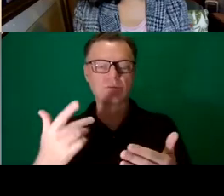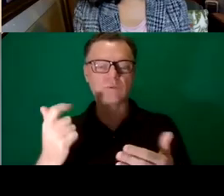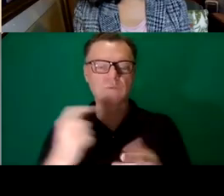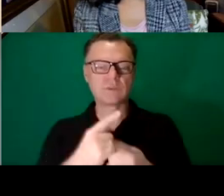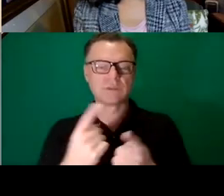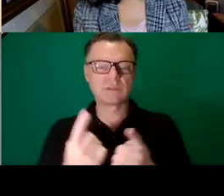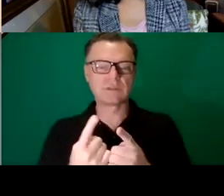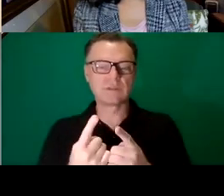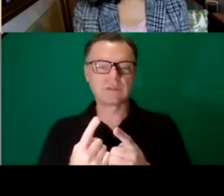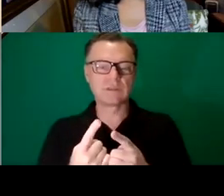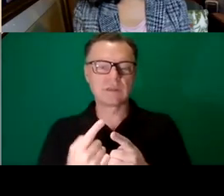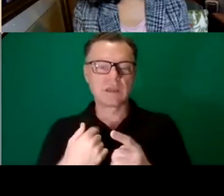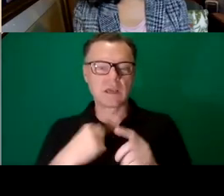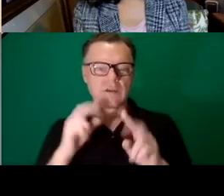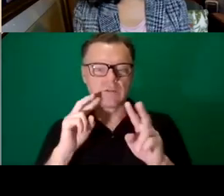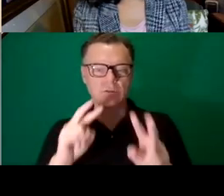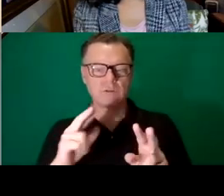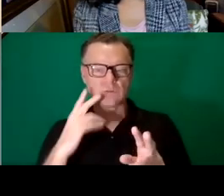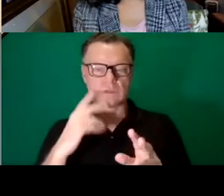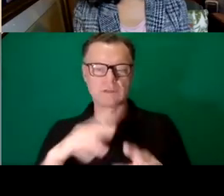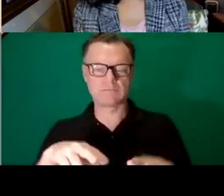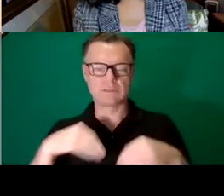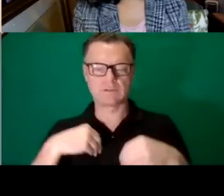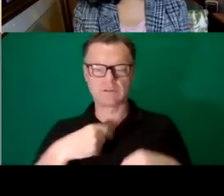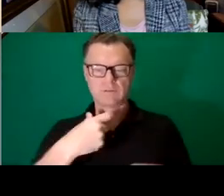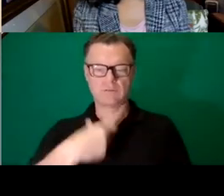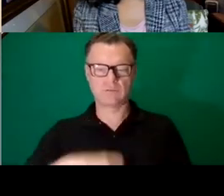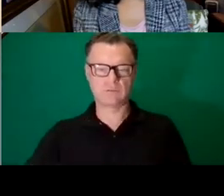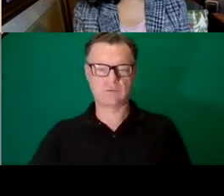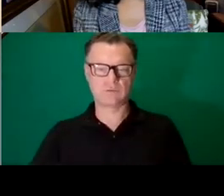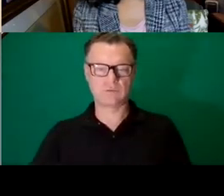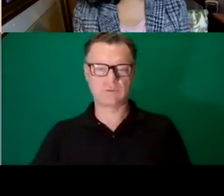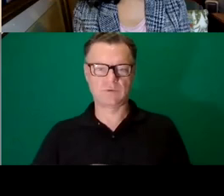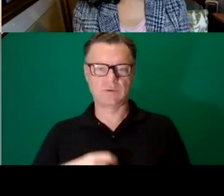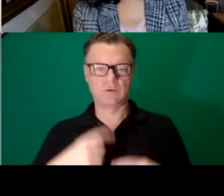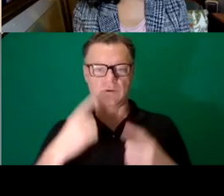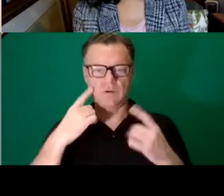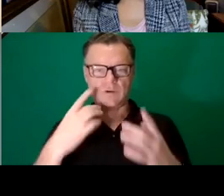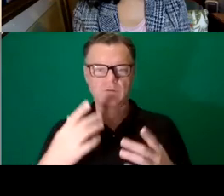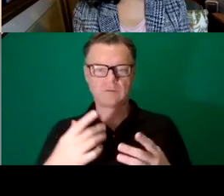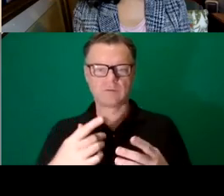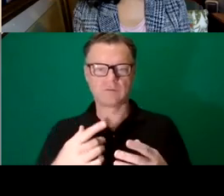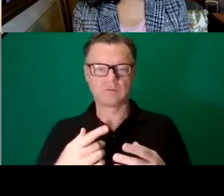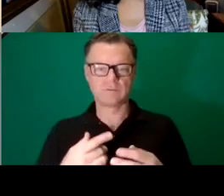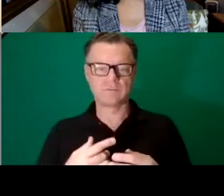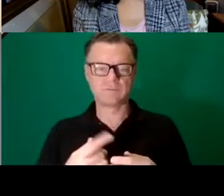at least I have noticed in stepping into this role is that more often than not we see